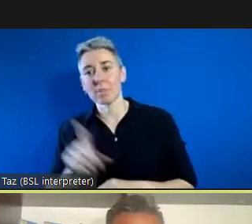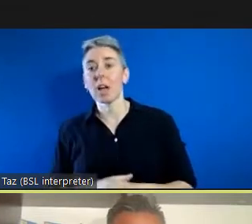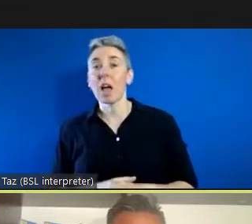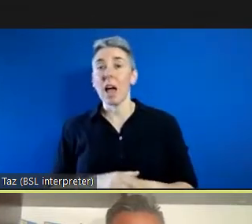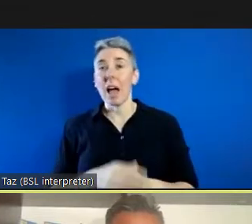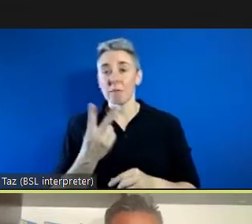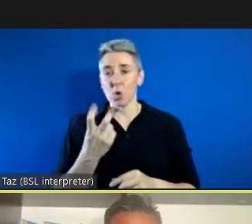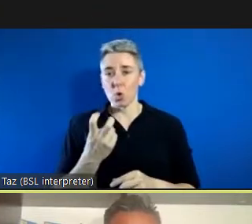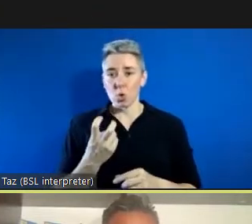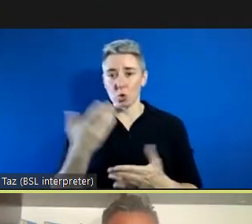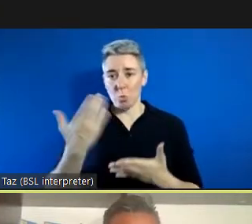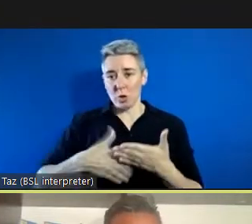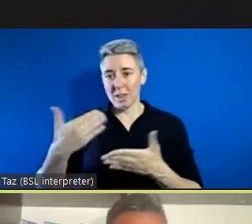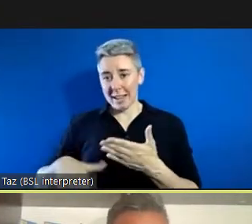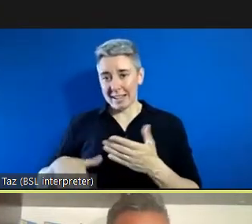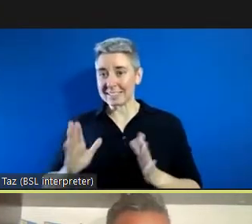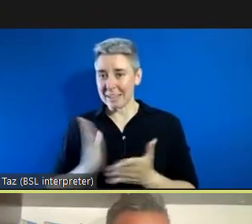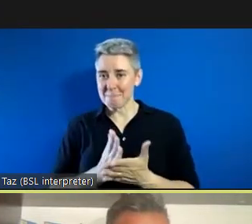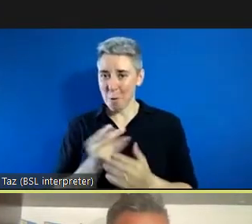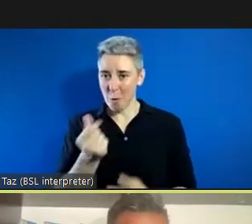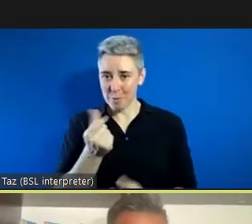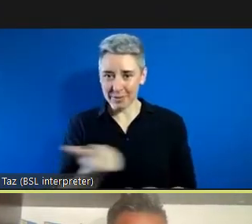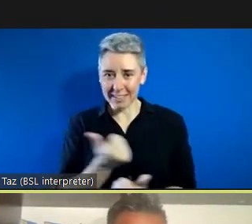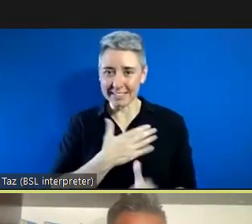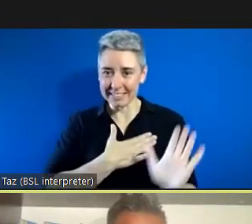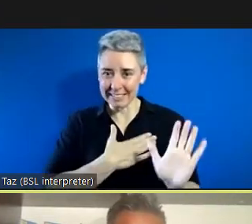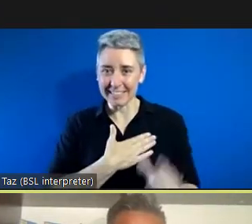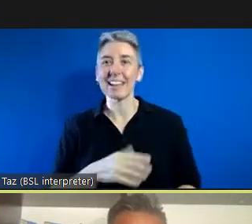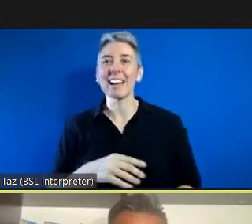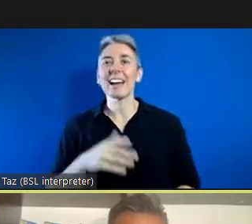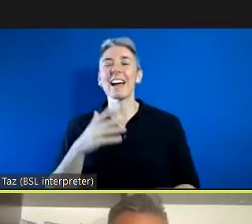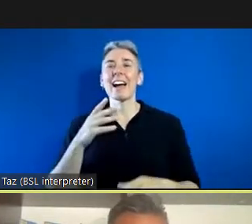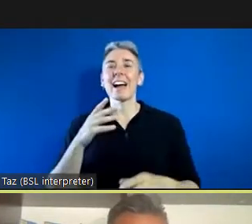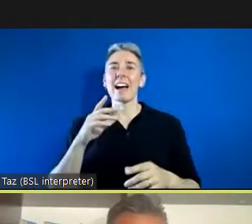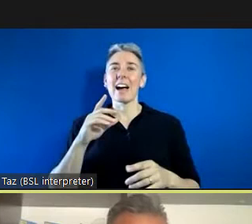is really is coming to an end and I want to just say this very clearly. And I'm saying this in the